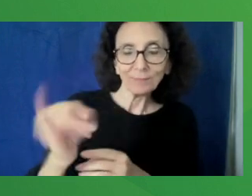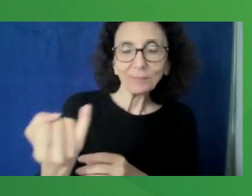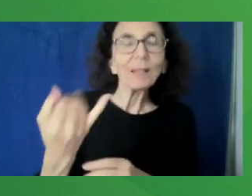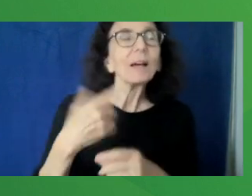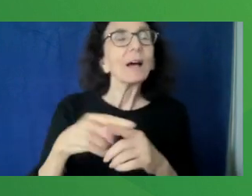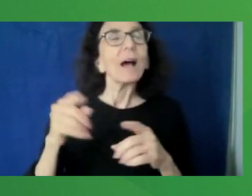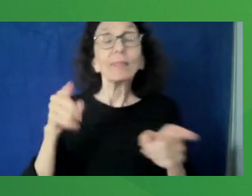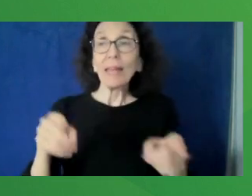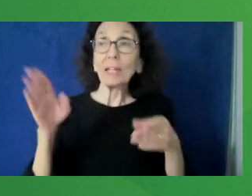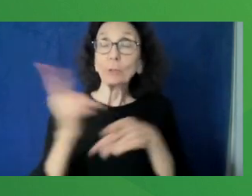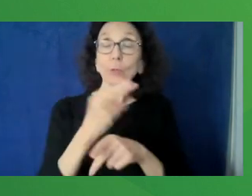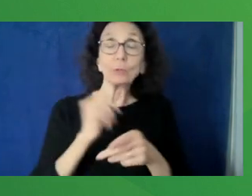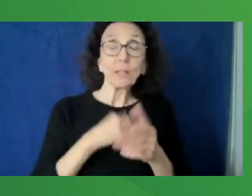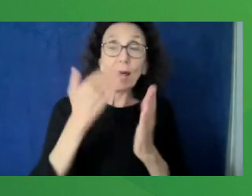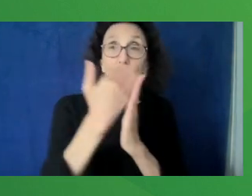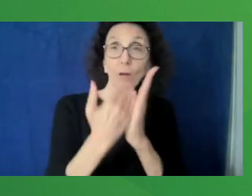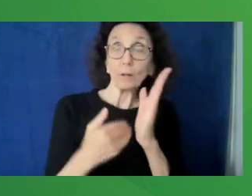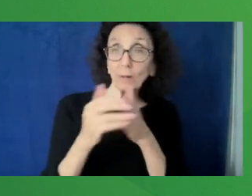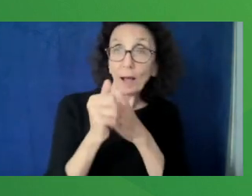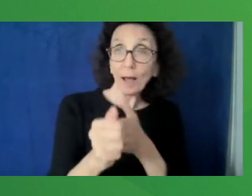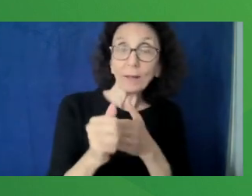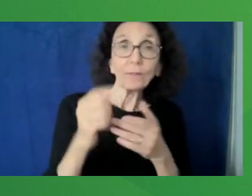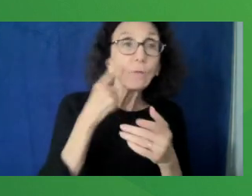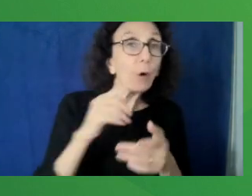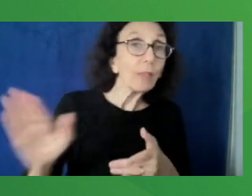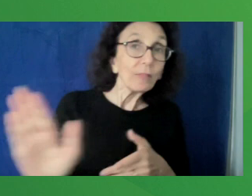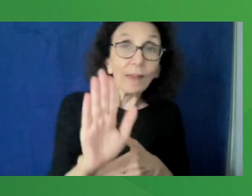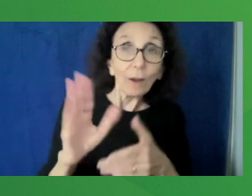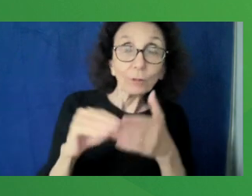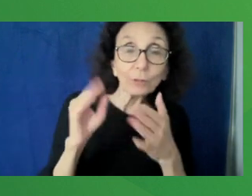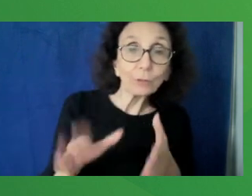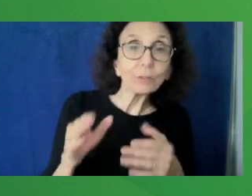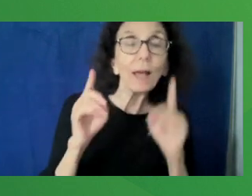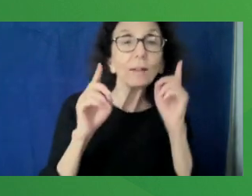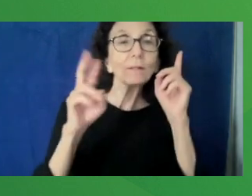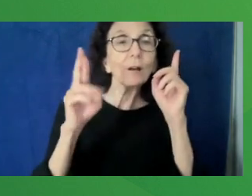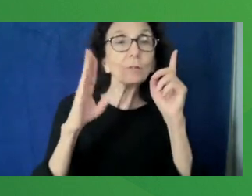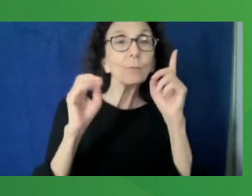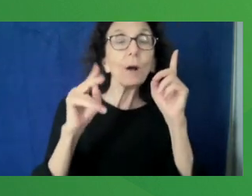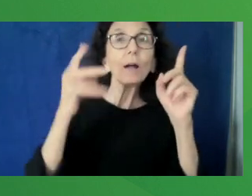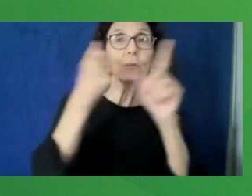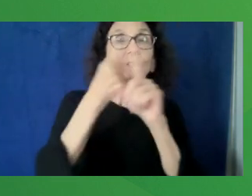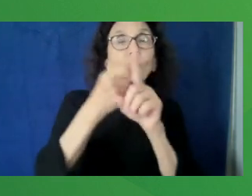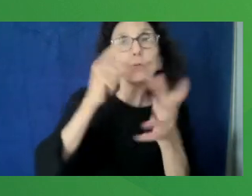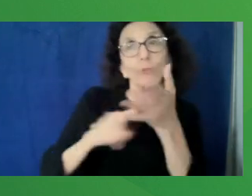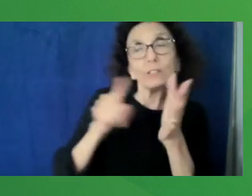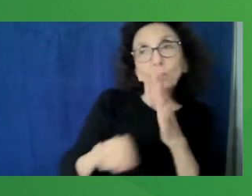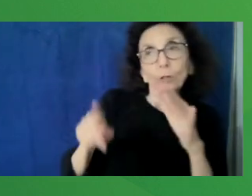guide with their students in their classroom, and Dr. Bond did some research on the changes students